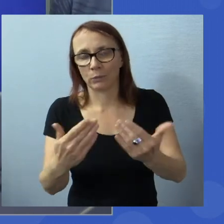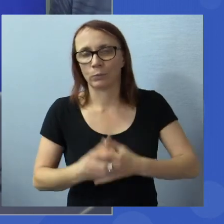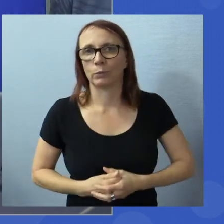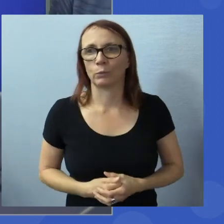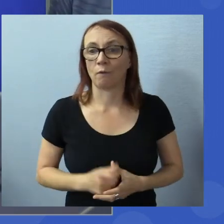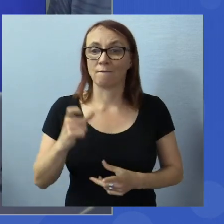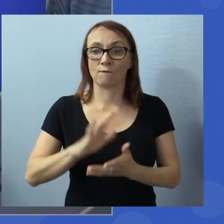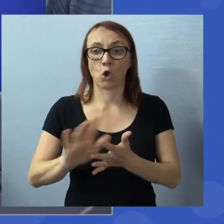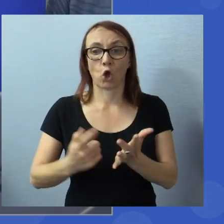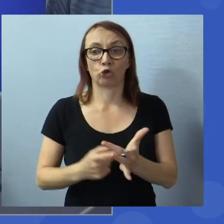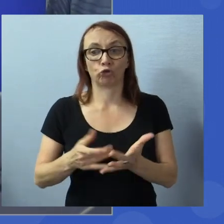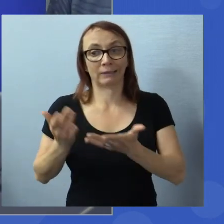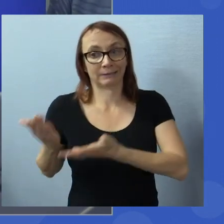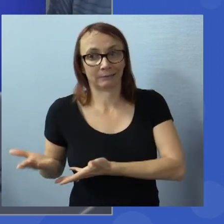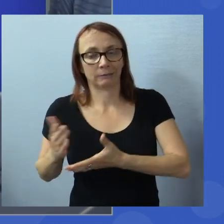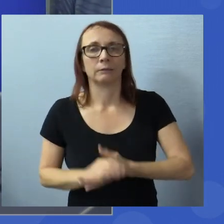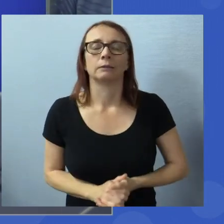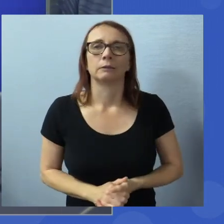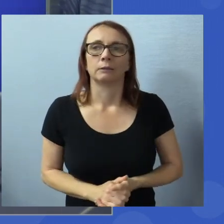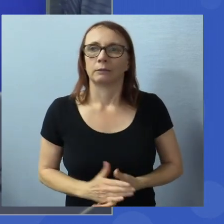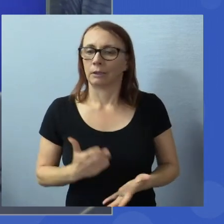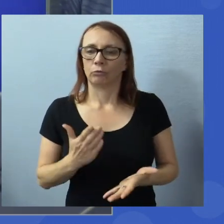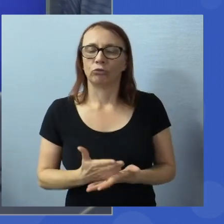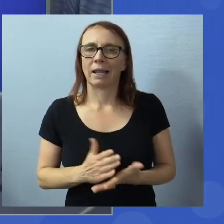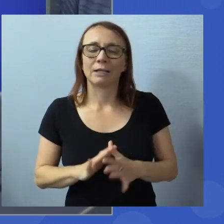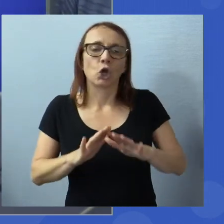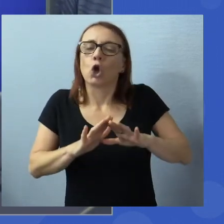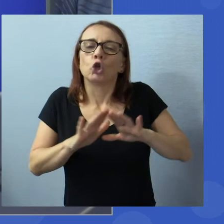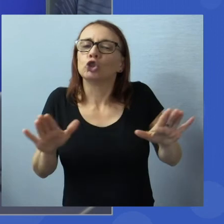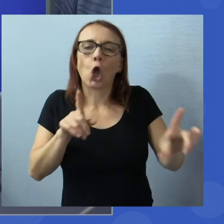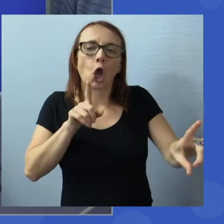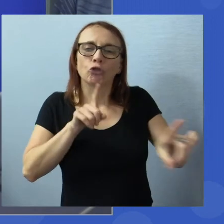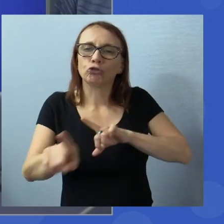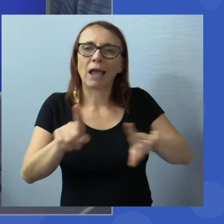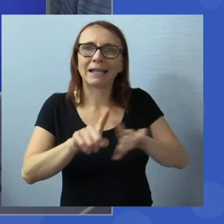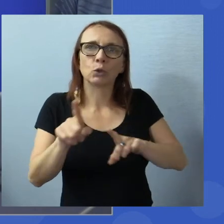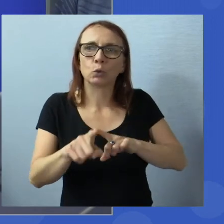managing it and as I said it's it's not a kind of a prioritization it was just